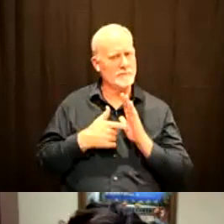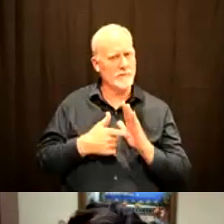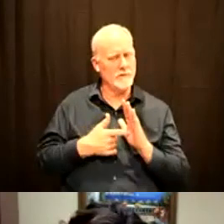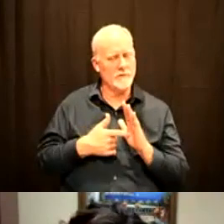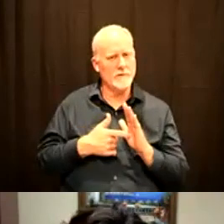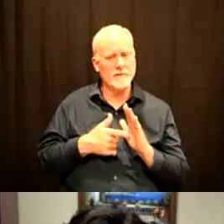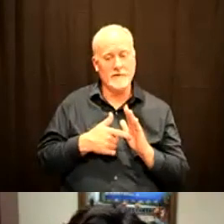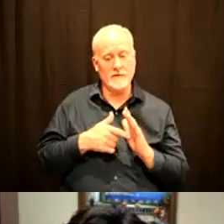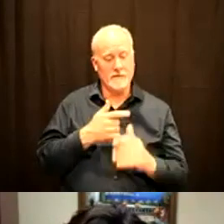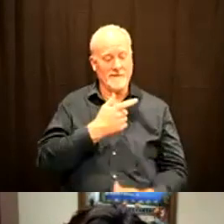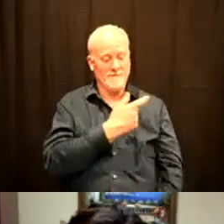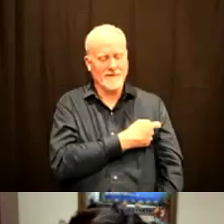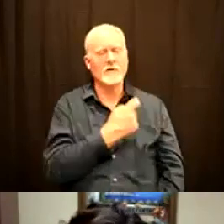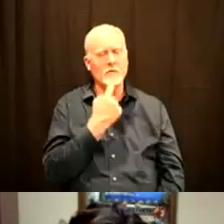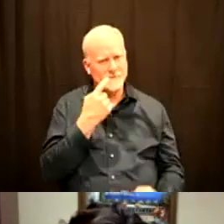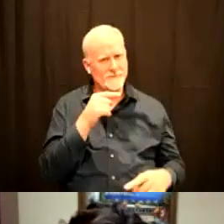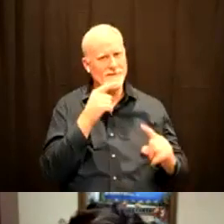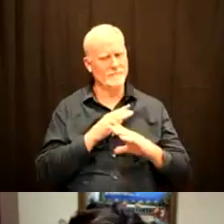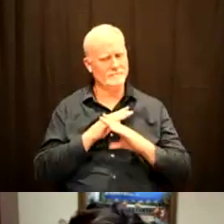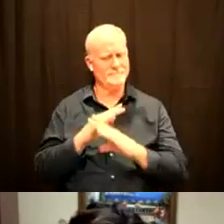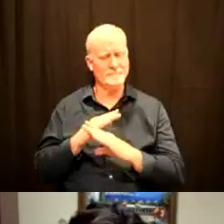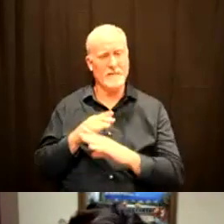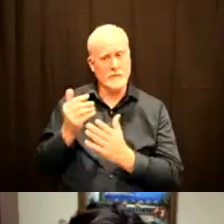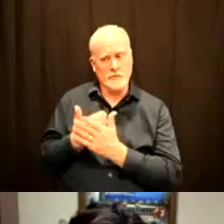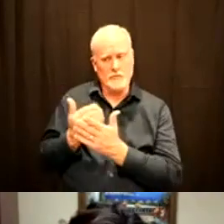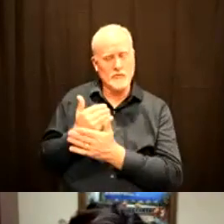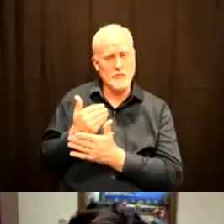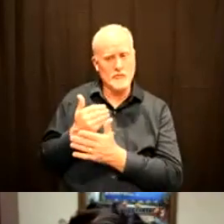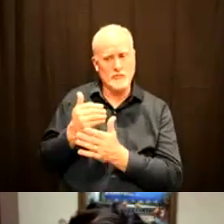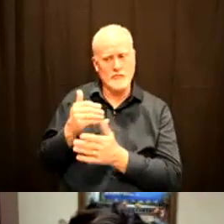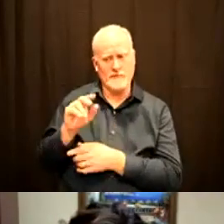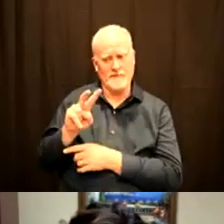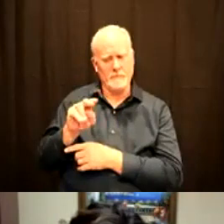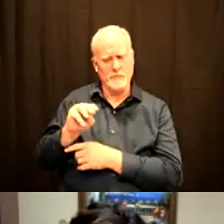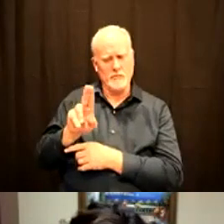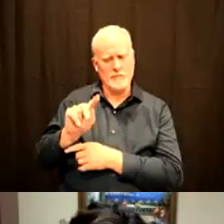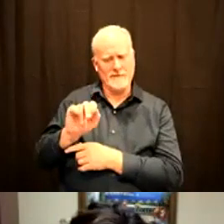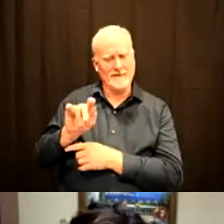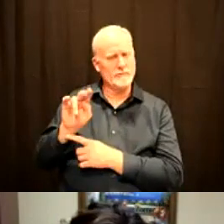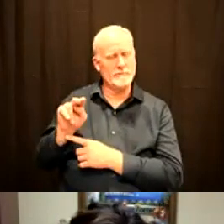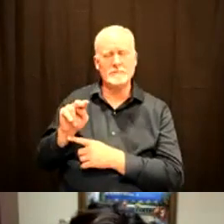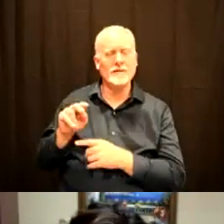vaccines are effective against the mutations it hasn't clearly been studied in humans yet